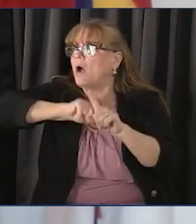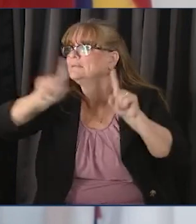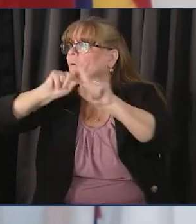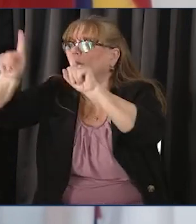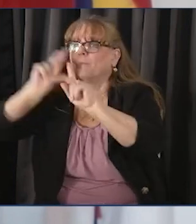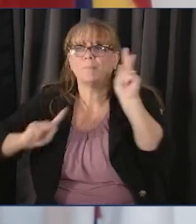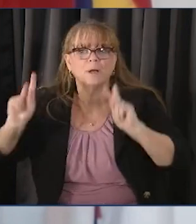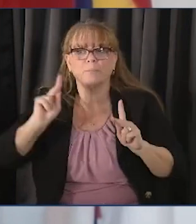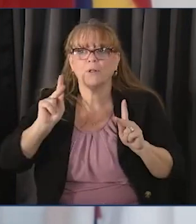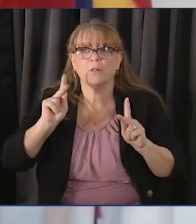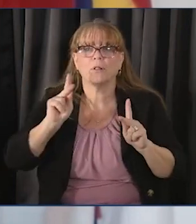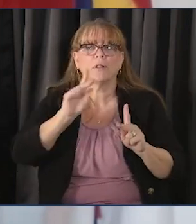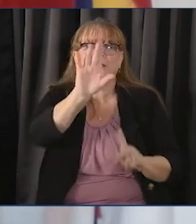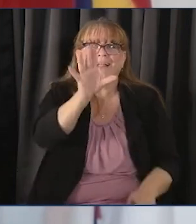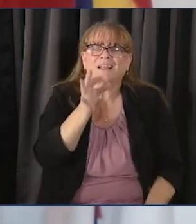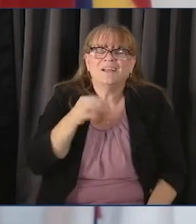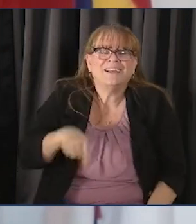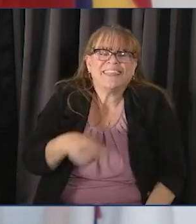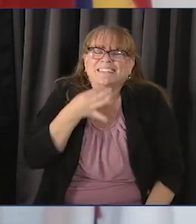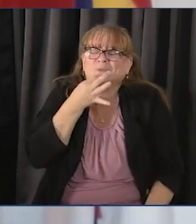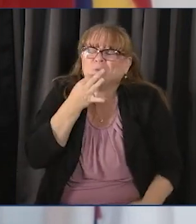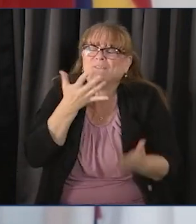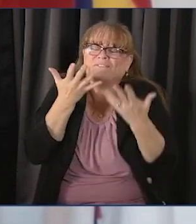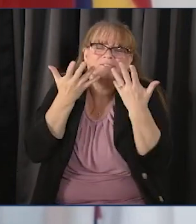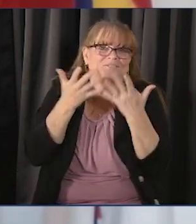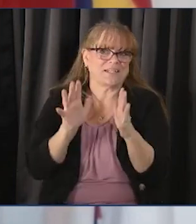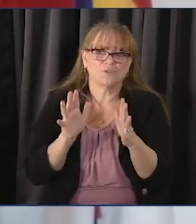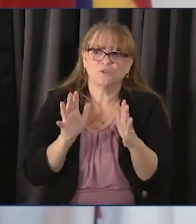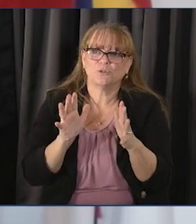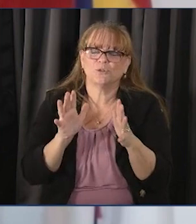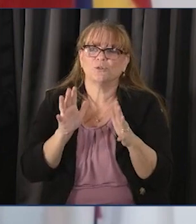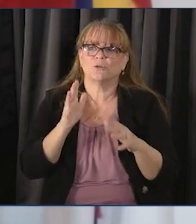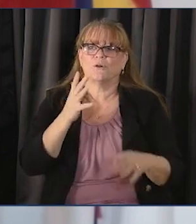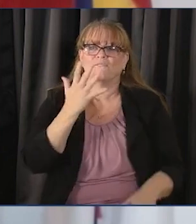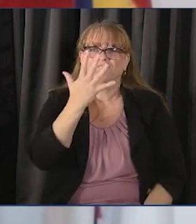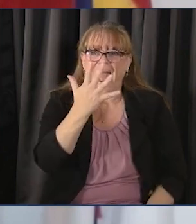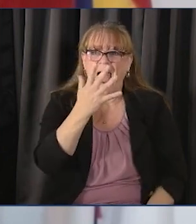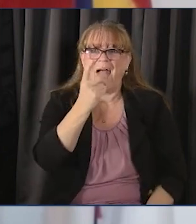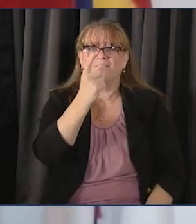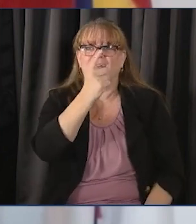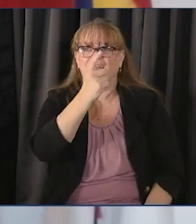have gotten their first dose this week alone uh one in five coloradans over the 870 age